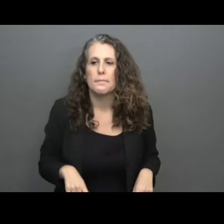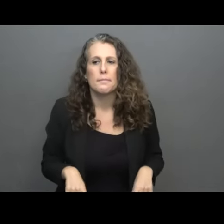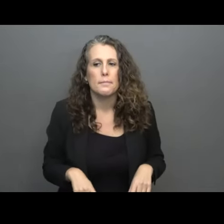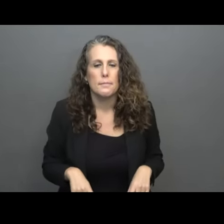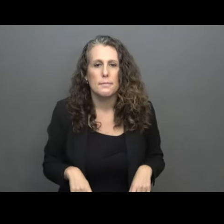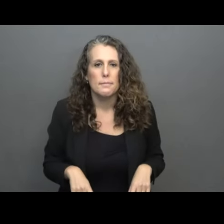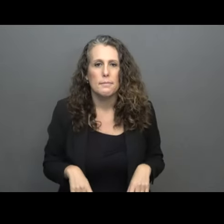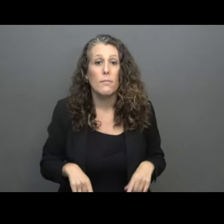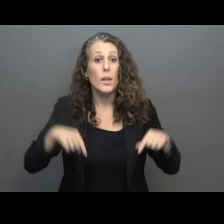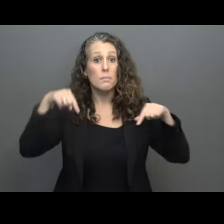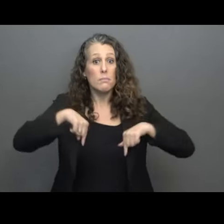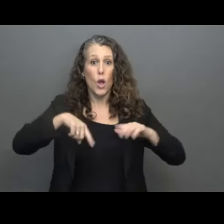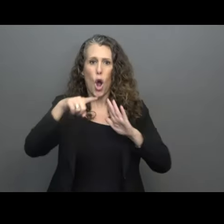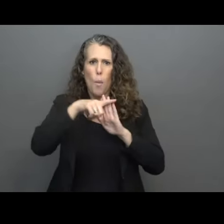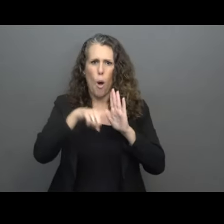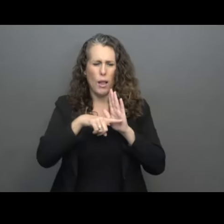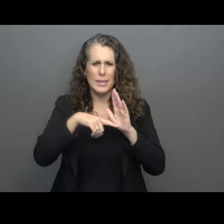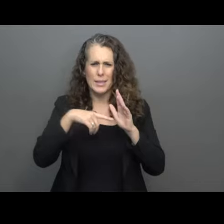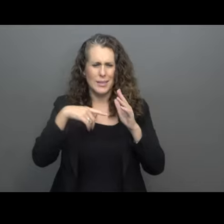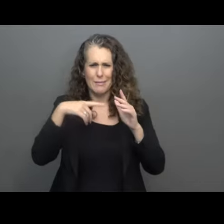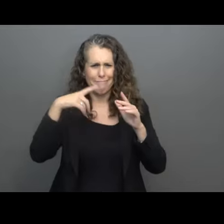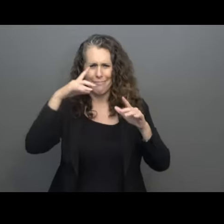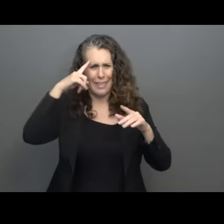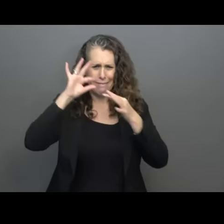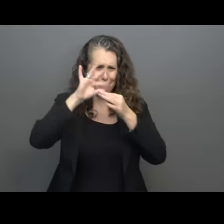and it's a policy where we have activated from the day first day of the company